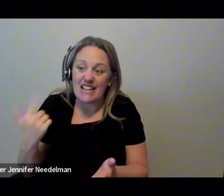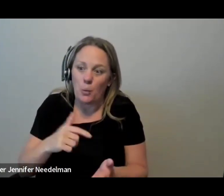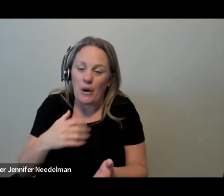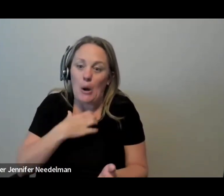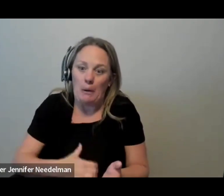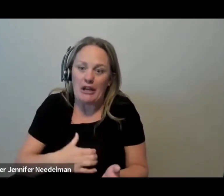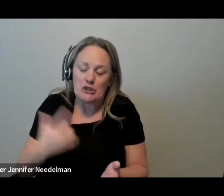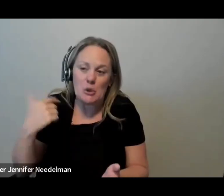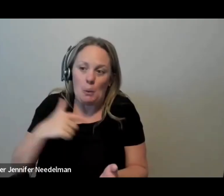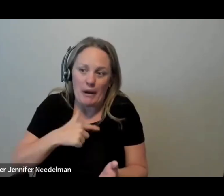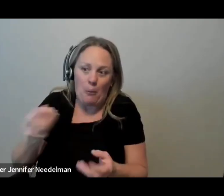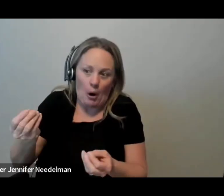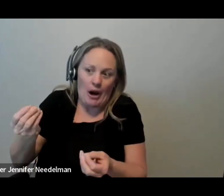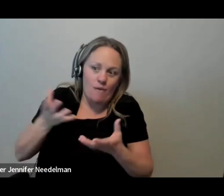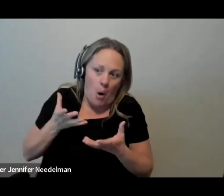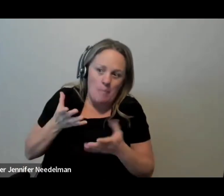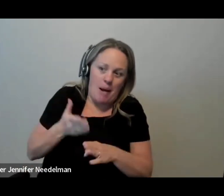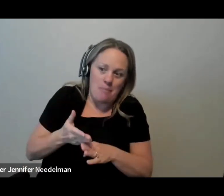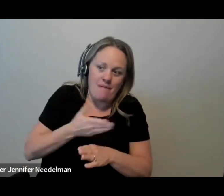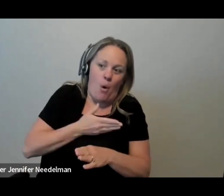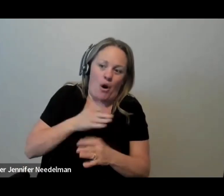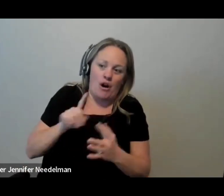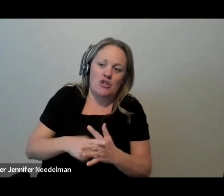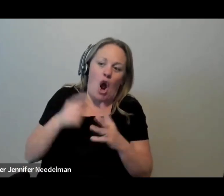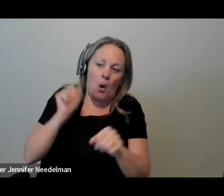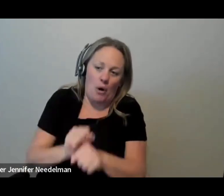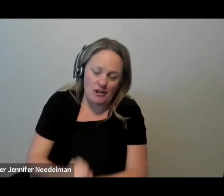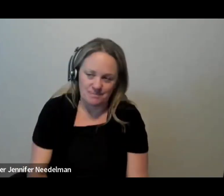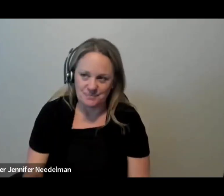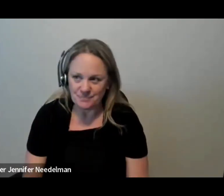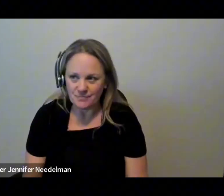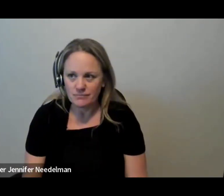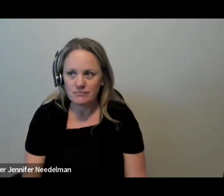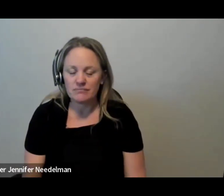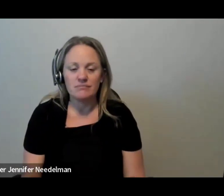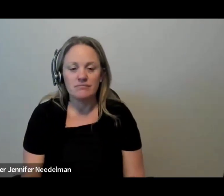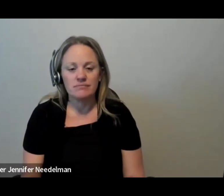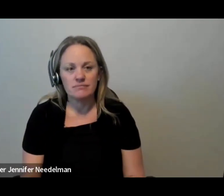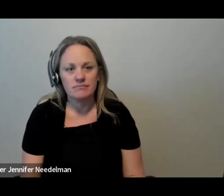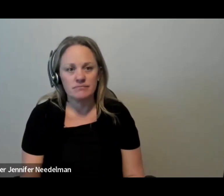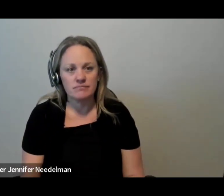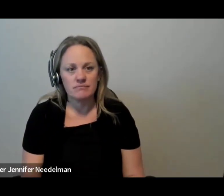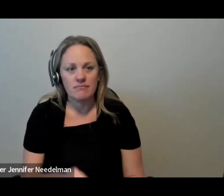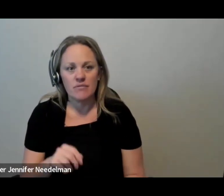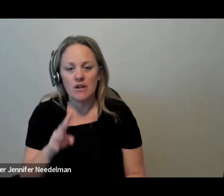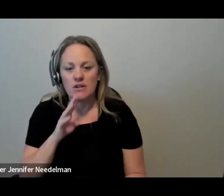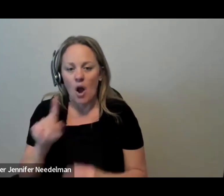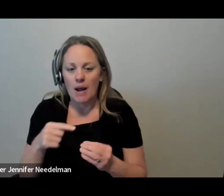Yeah, yeah. The, the, and so going into like career insurance